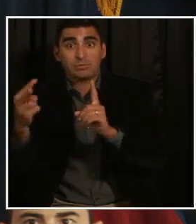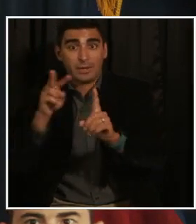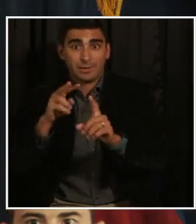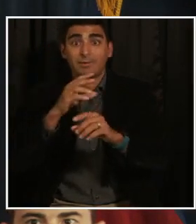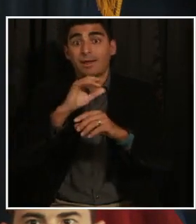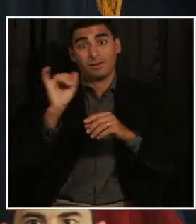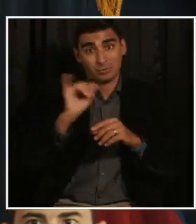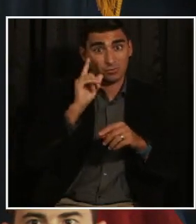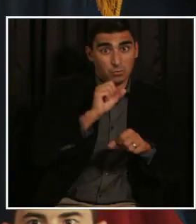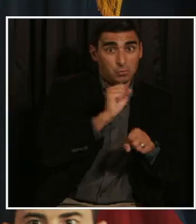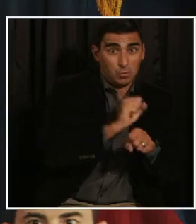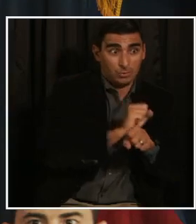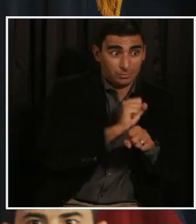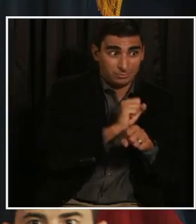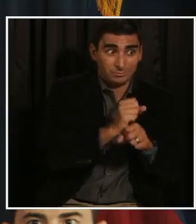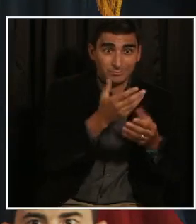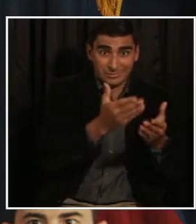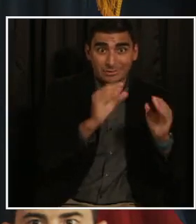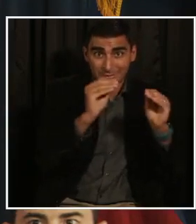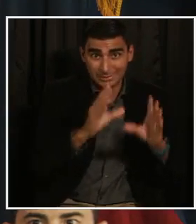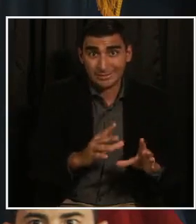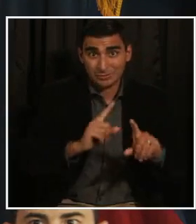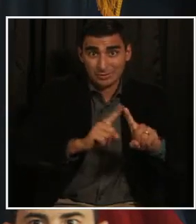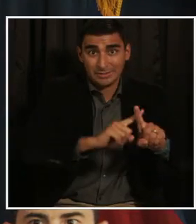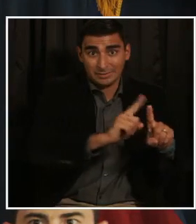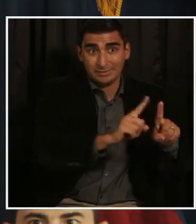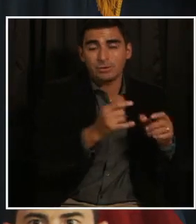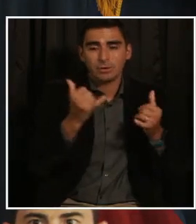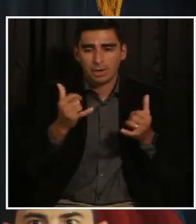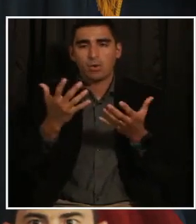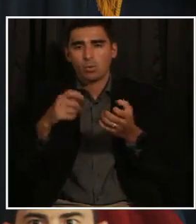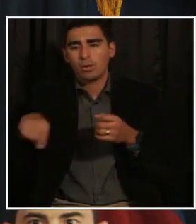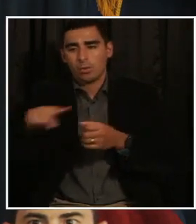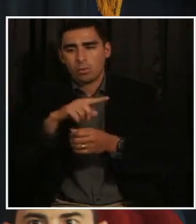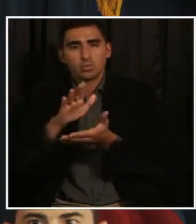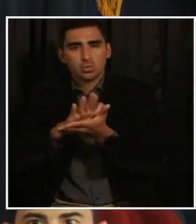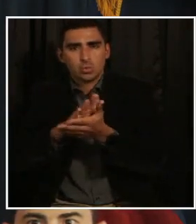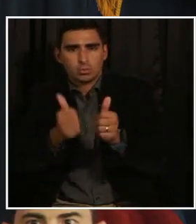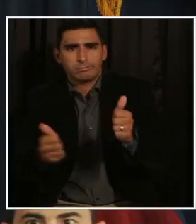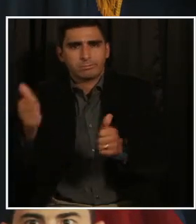to empower our superintendents to have the tools they need to uh provide safe in-class